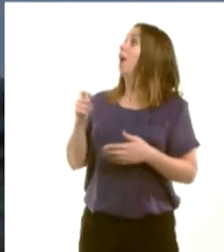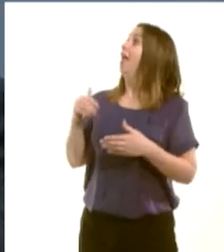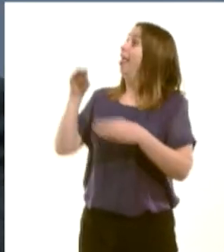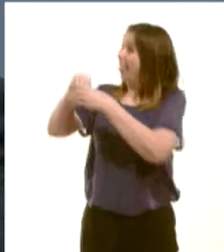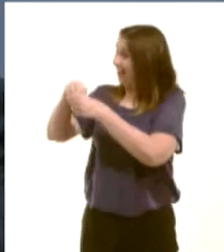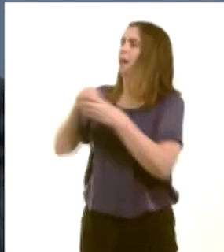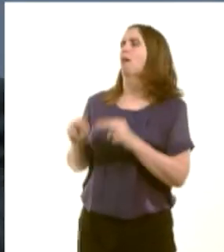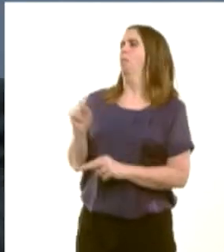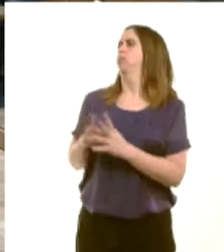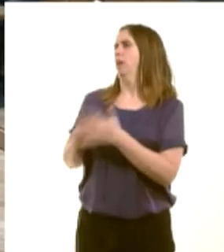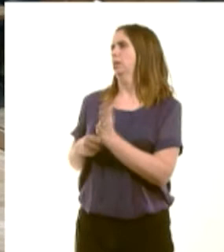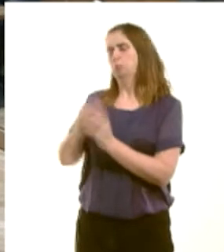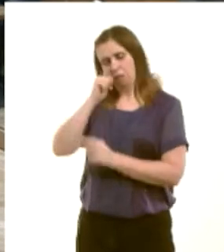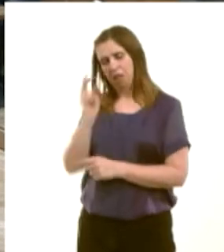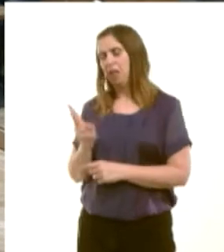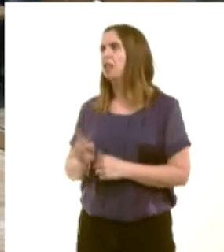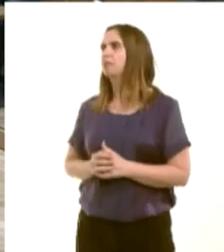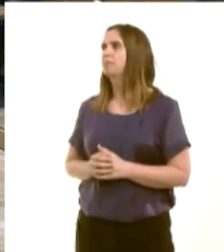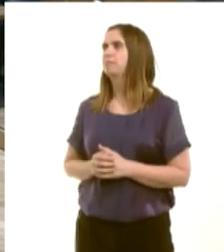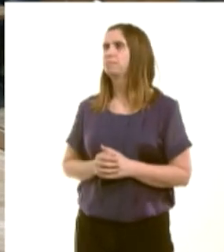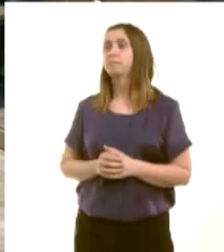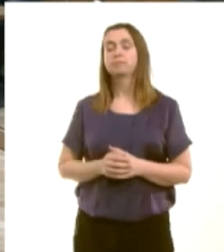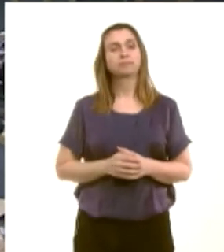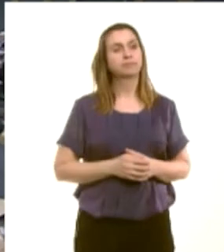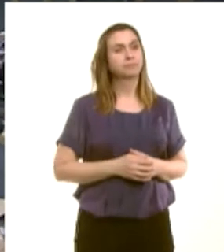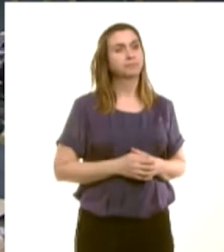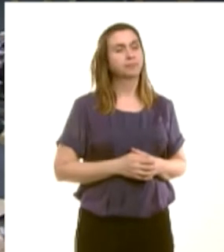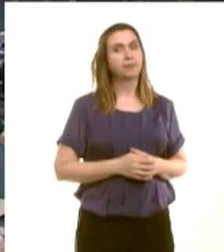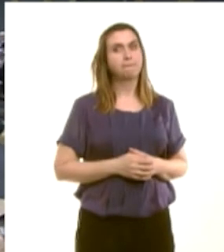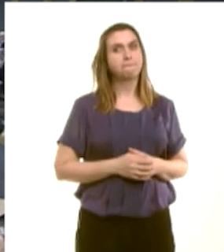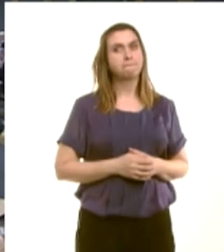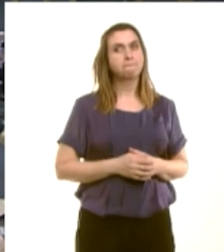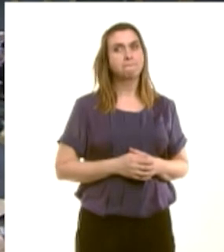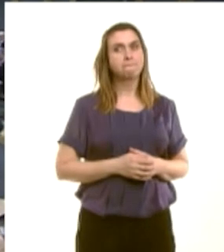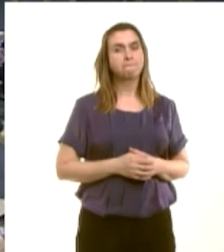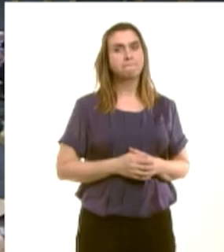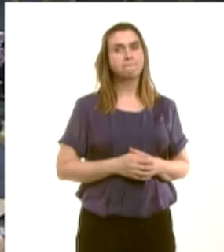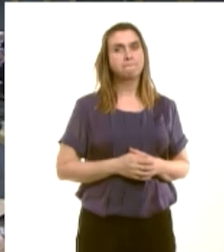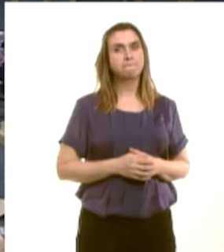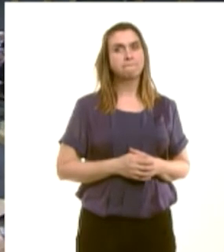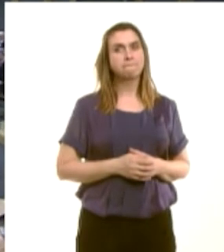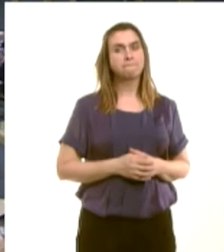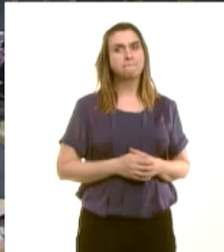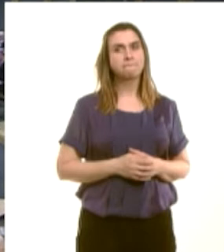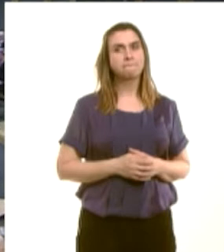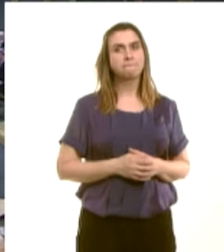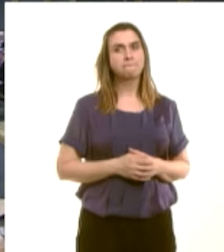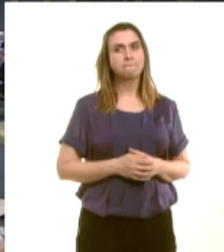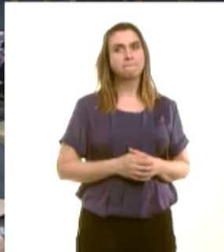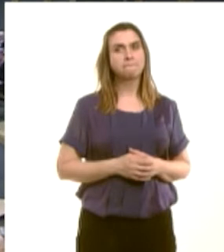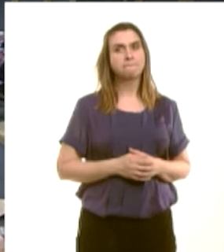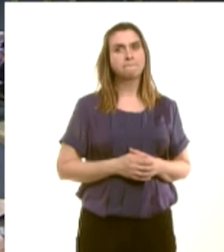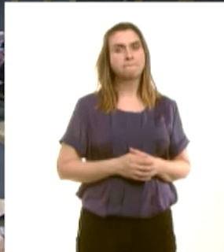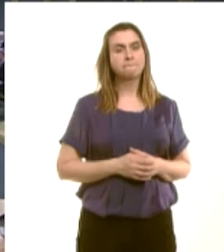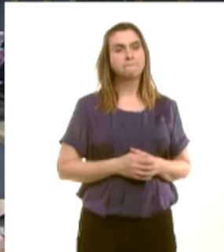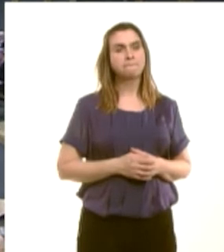Alun Ffred Jones: Rwyín nodi sylwadau Mr Ed Balls na fyddai Llywodraeth Lafur yn dadwneud